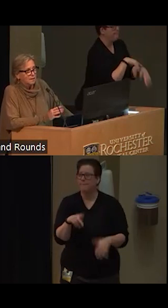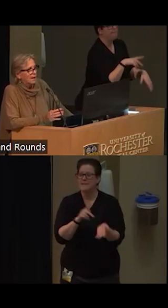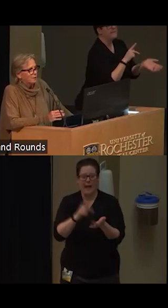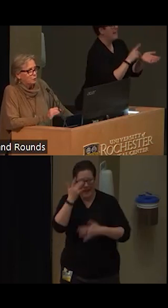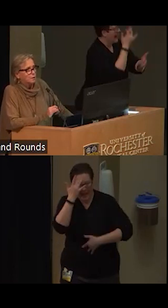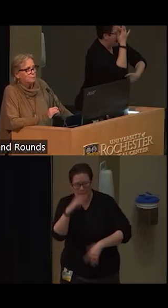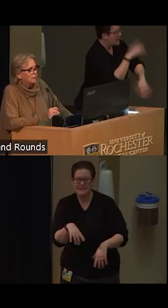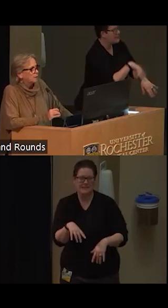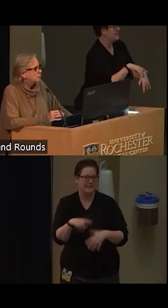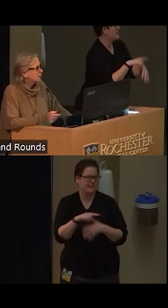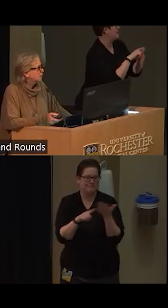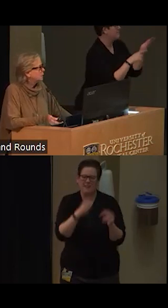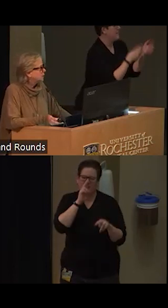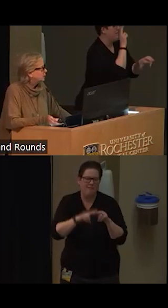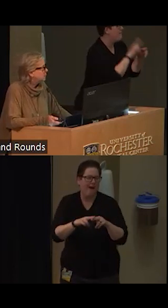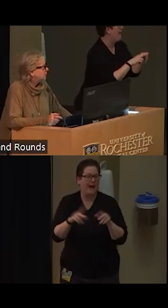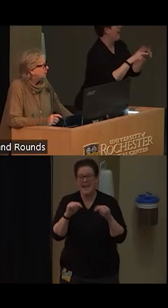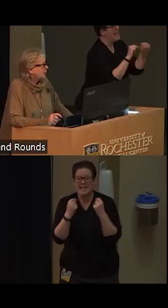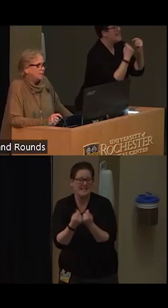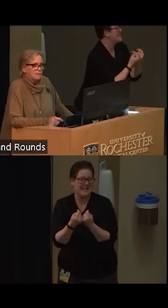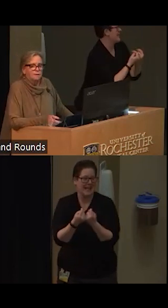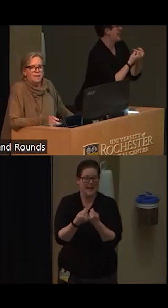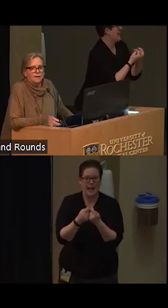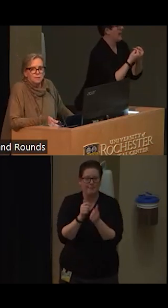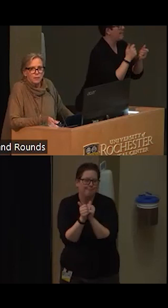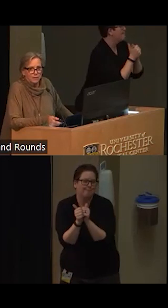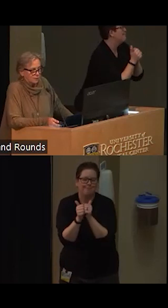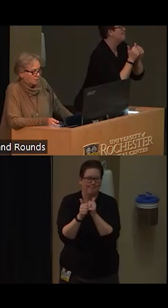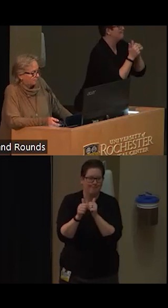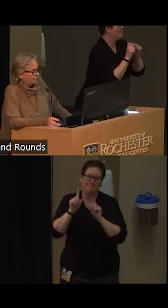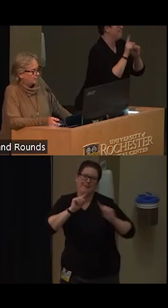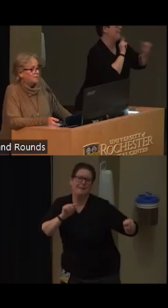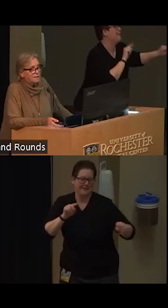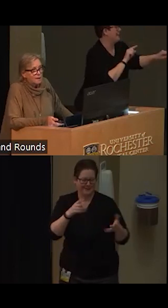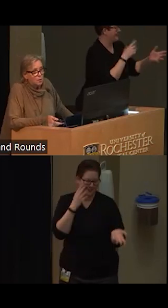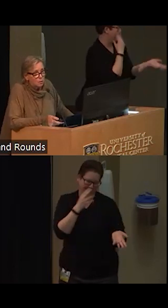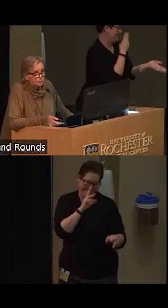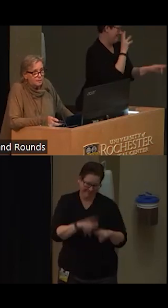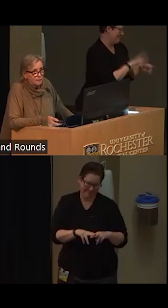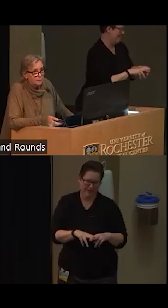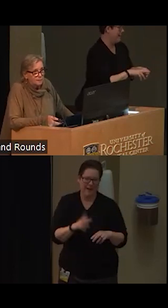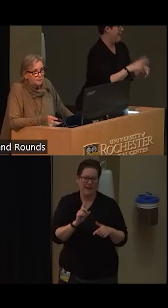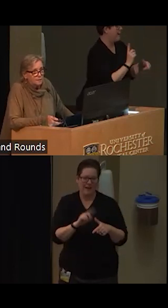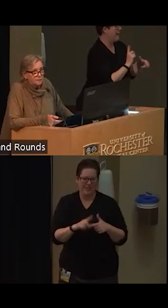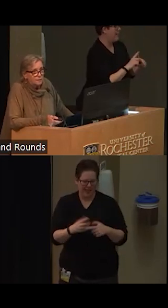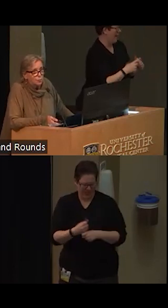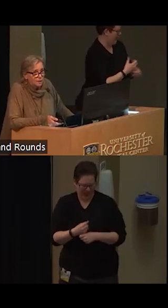and have this really fun interactive team kind of experience and then they got coffee little coupons